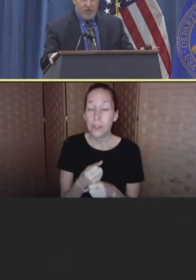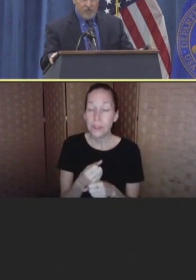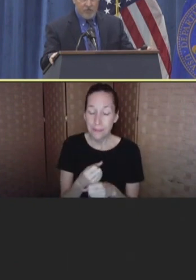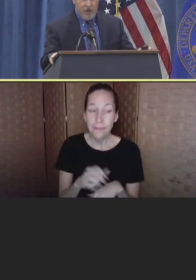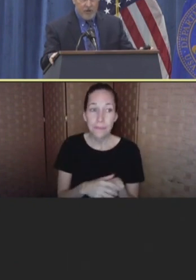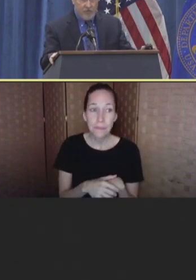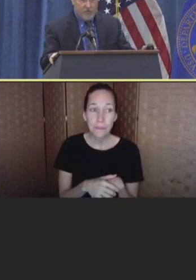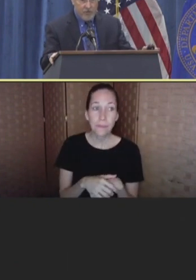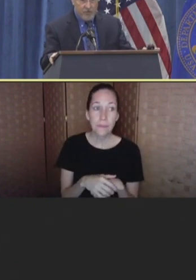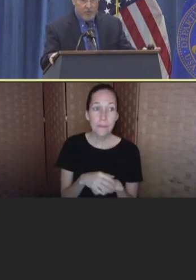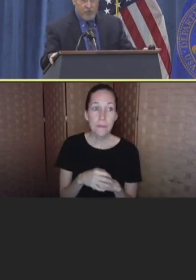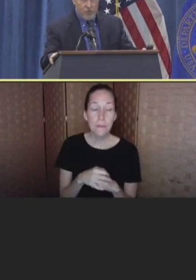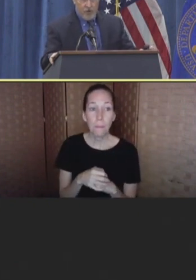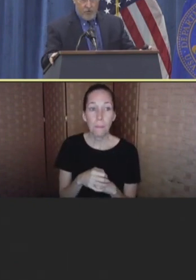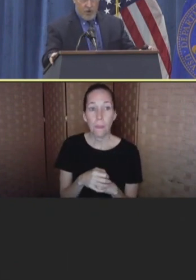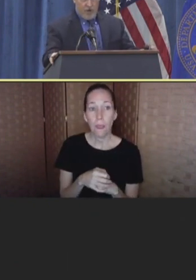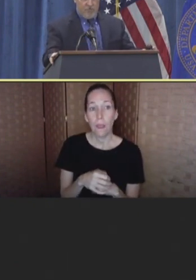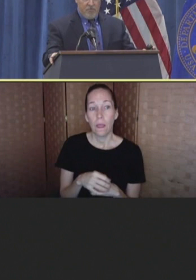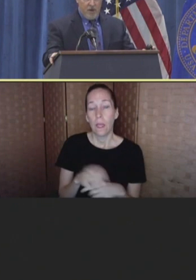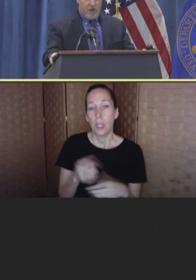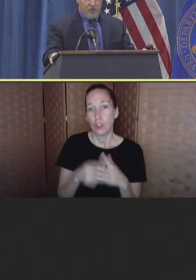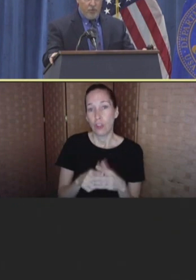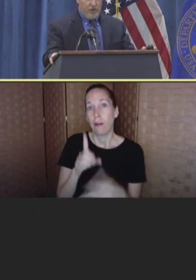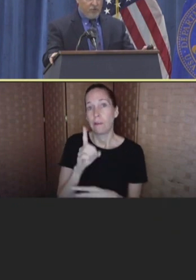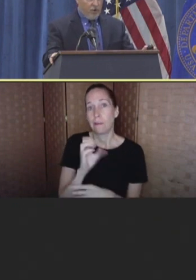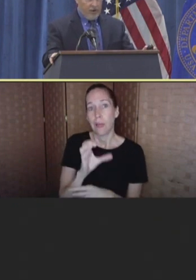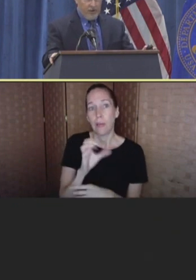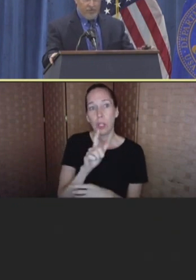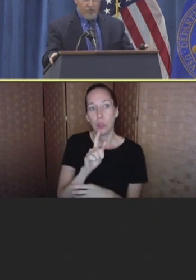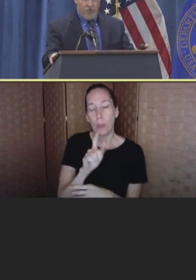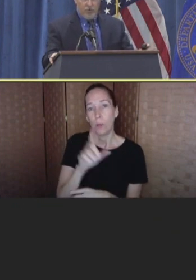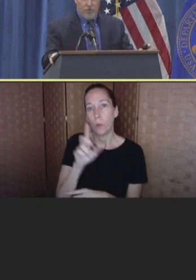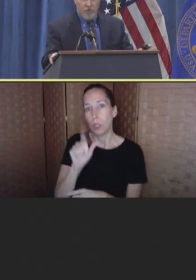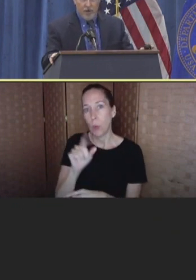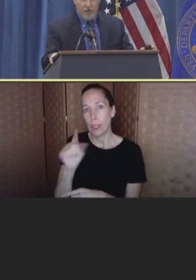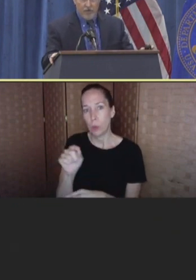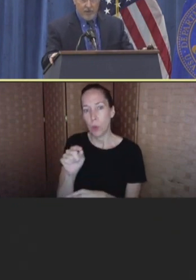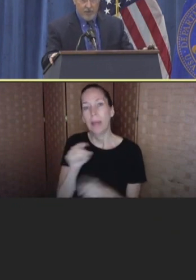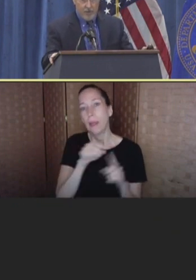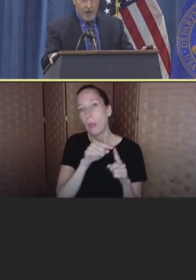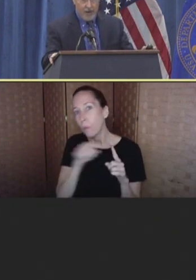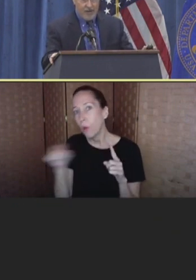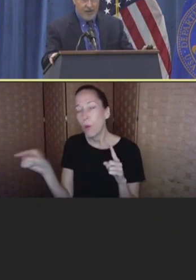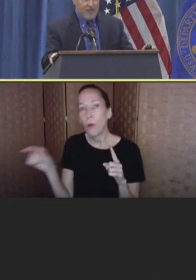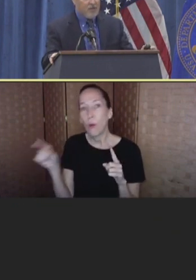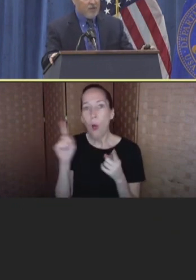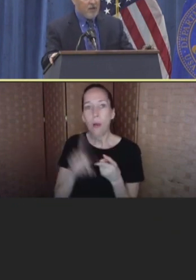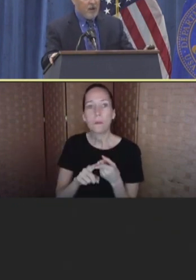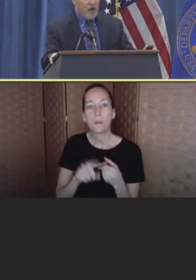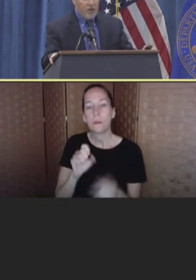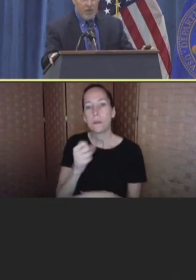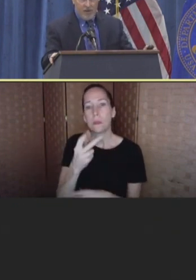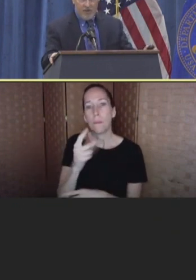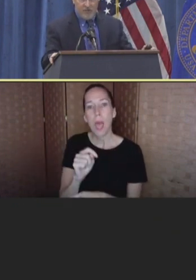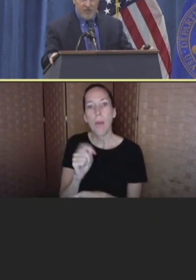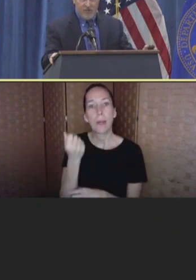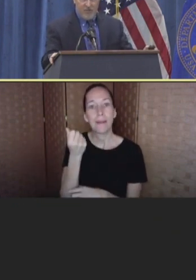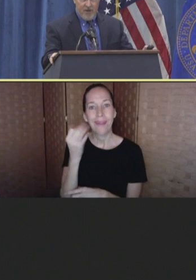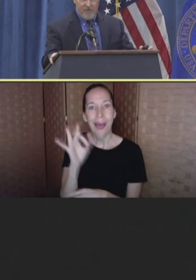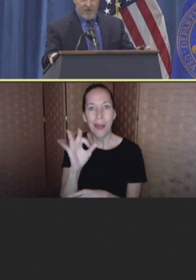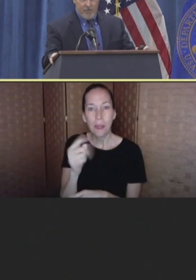Since from December 21, 2020, through September 19th, our committee has had 65 independent